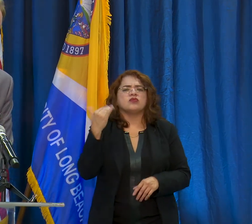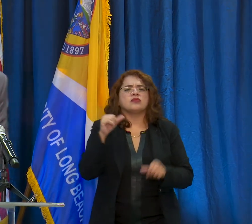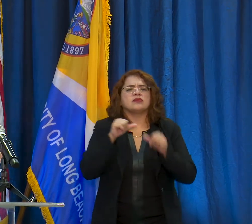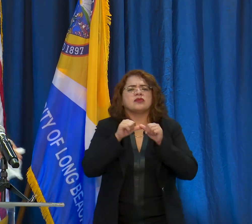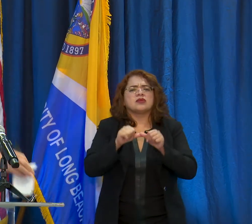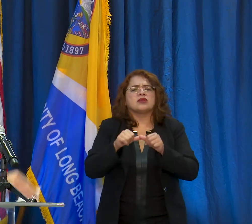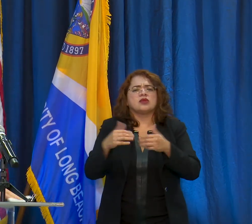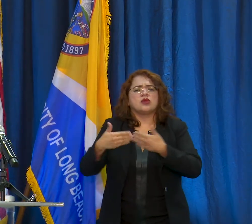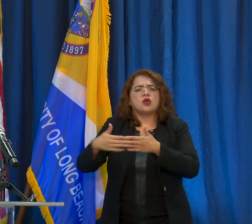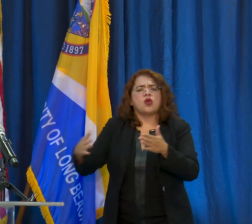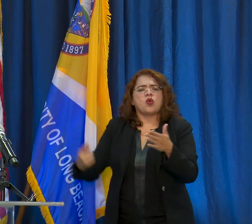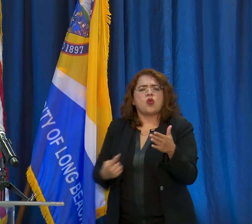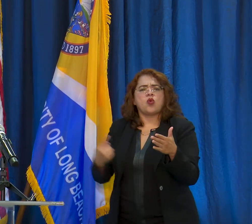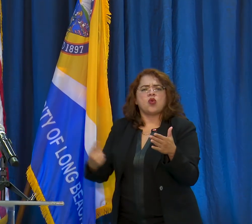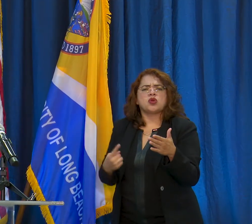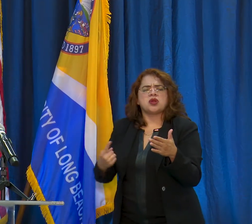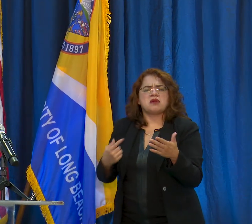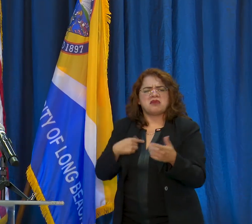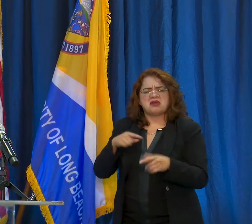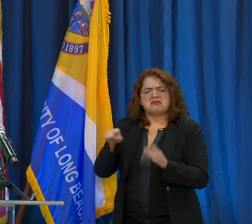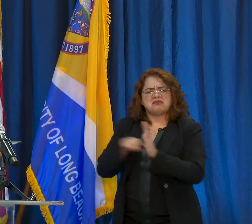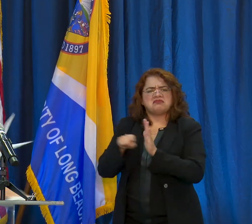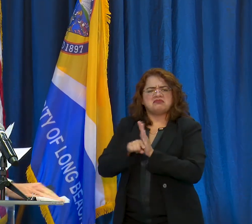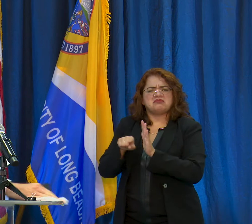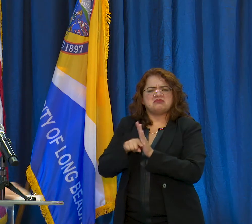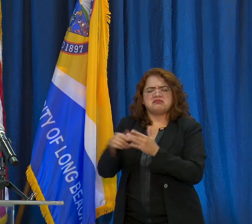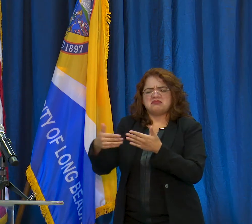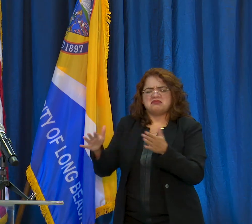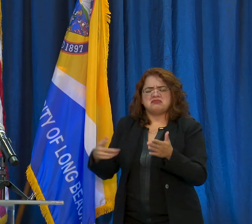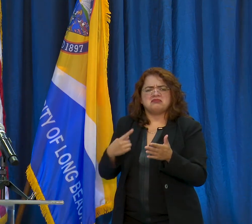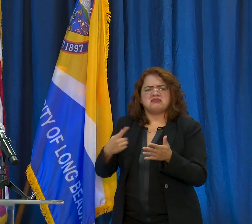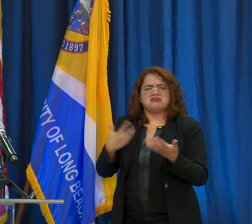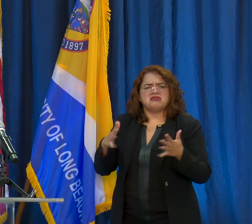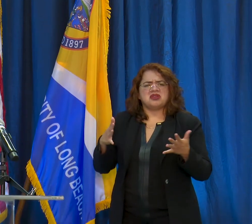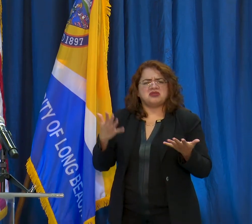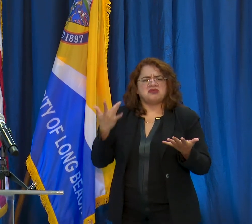even if they tested negative after being exposed?